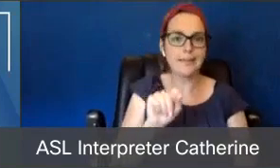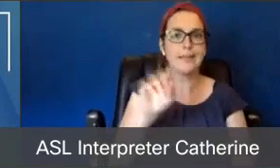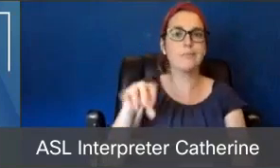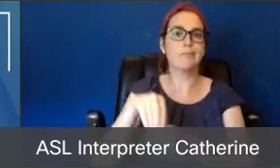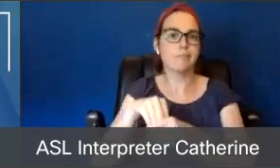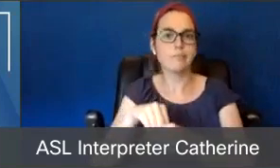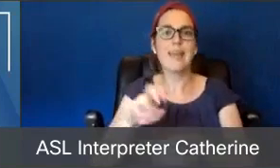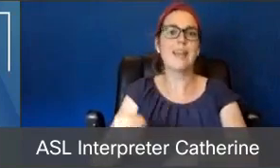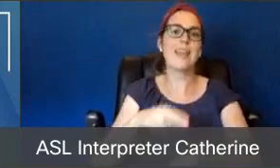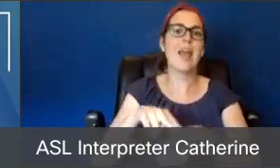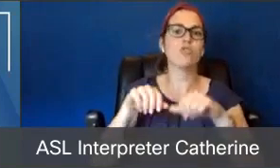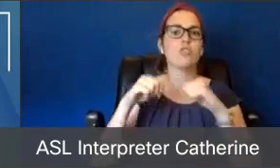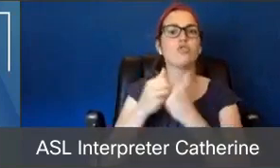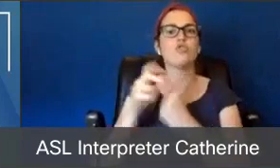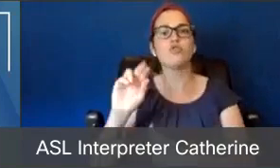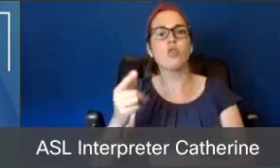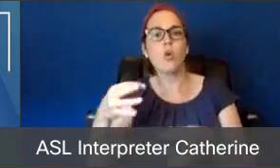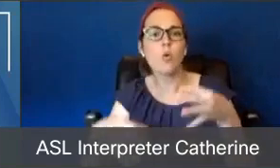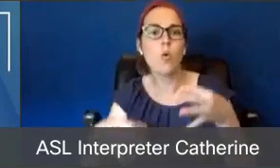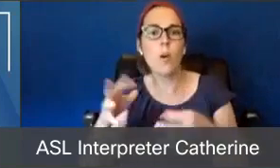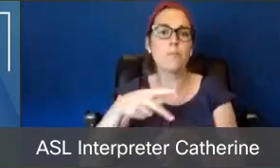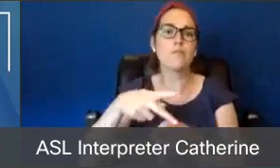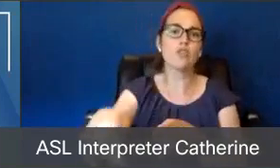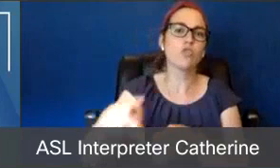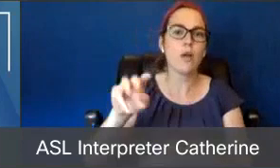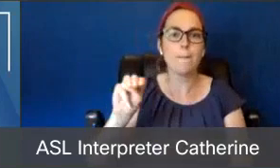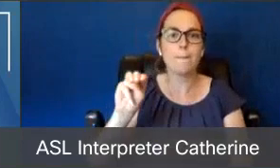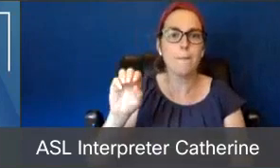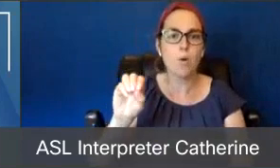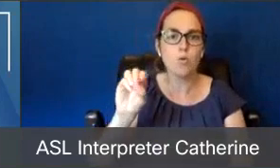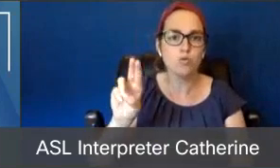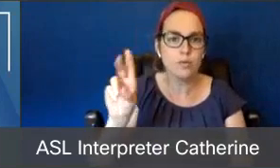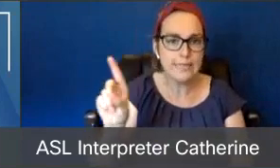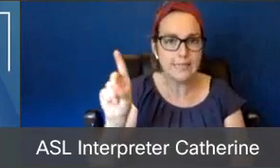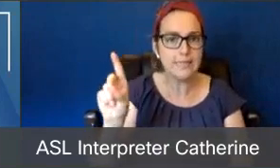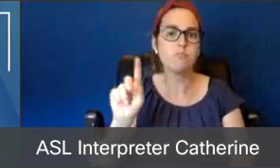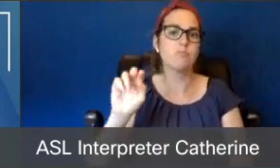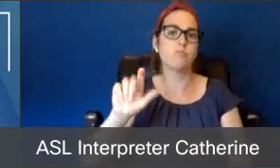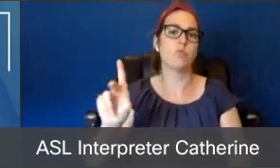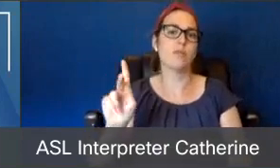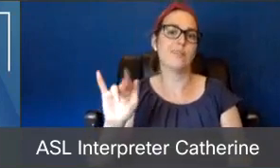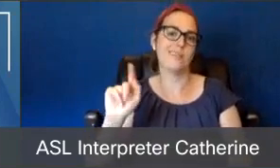the National Association of Drug Court Professionals Medication for Opioid Use Disorder Toolkit.